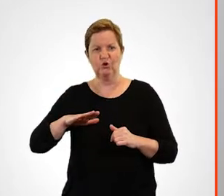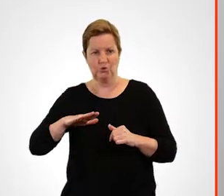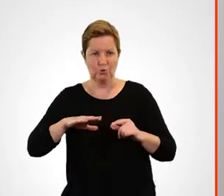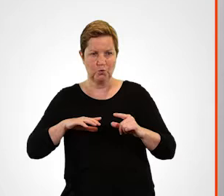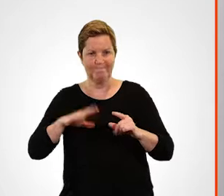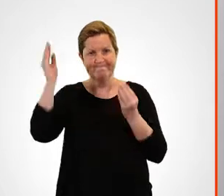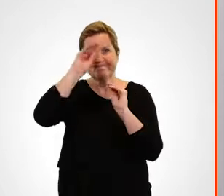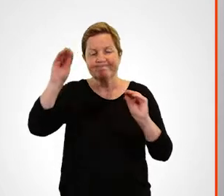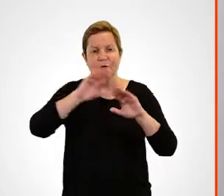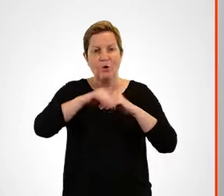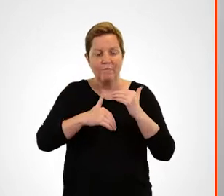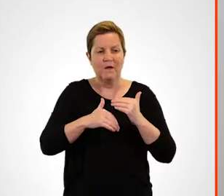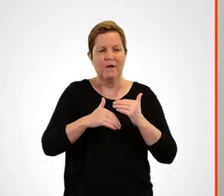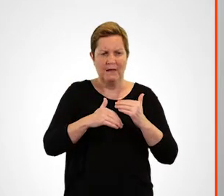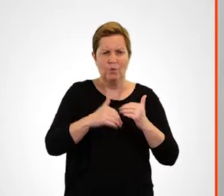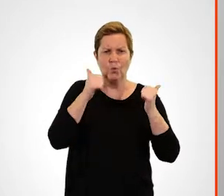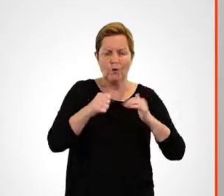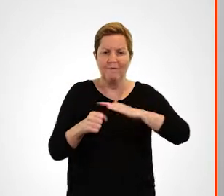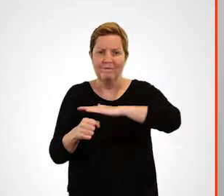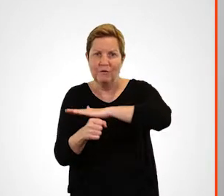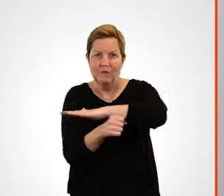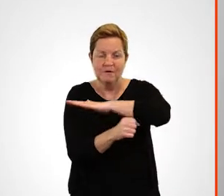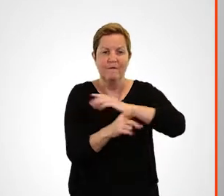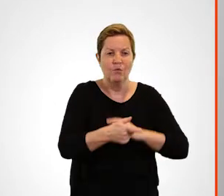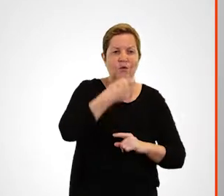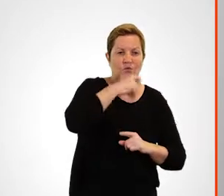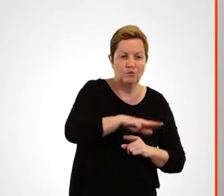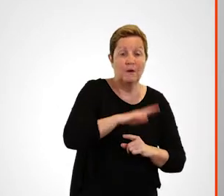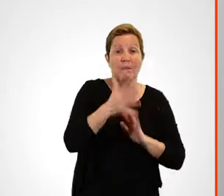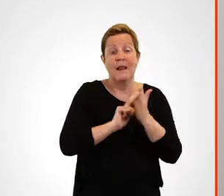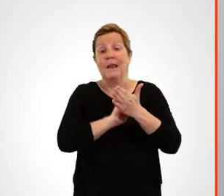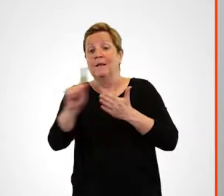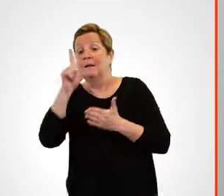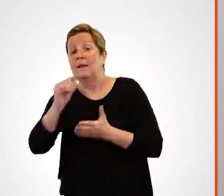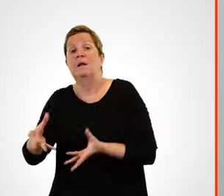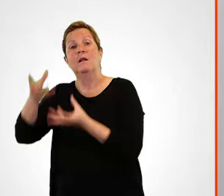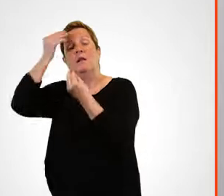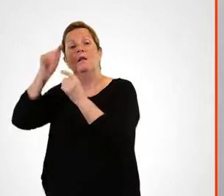to give a child a good foundation for later learning.